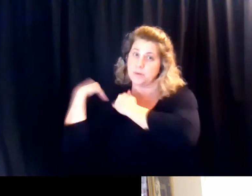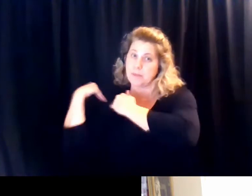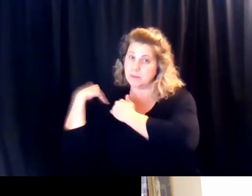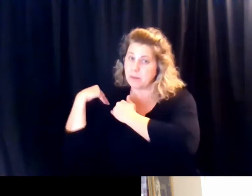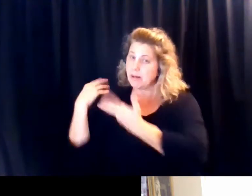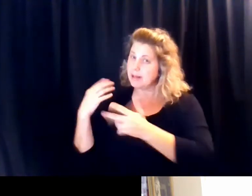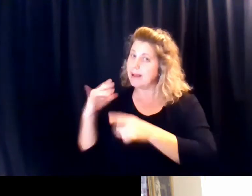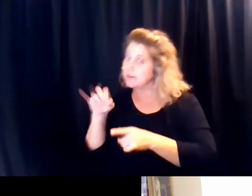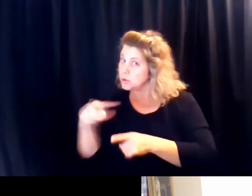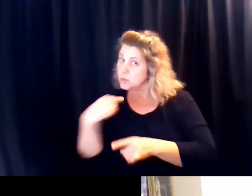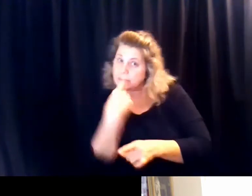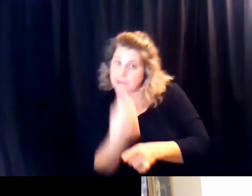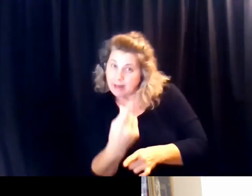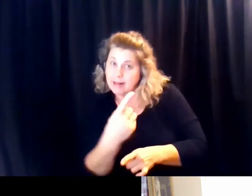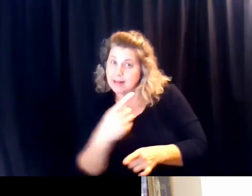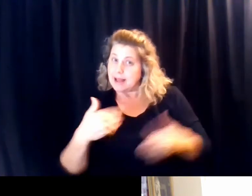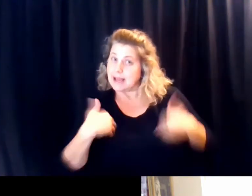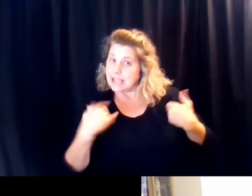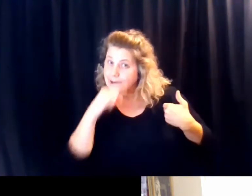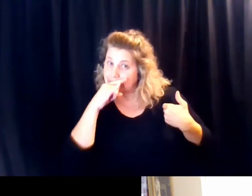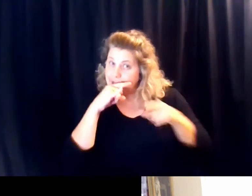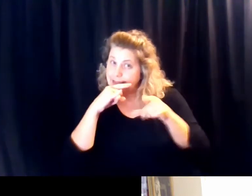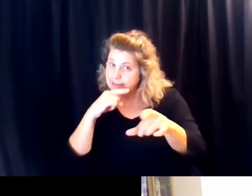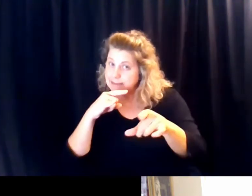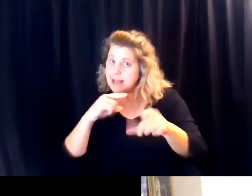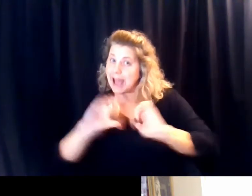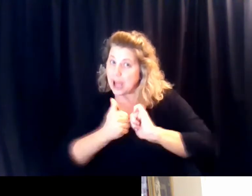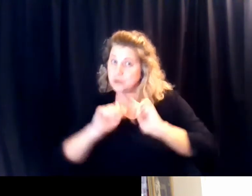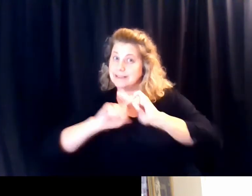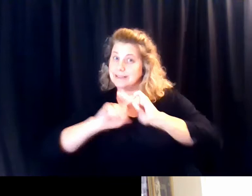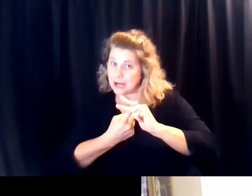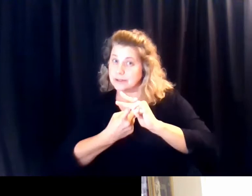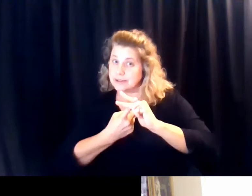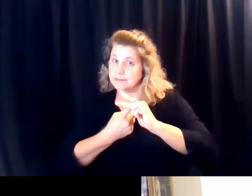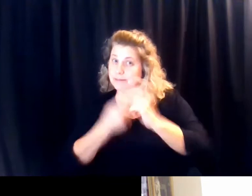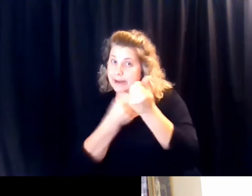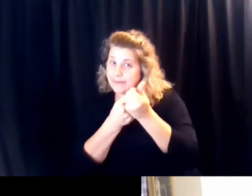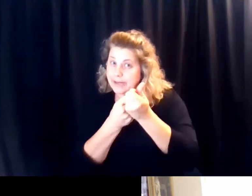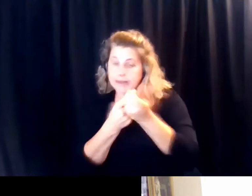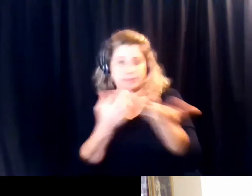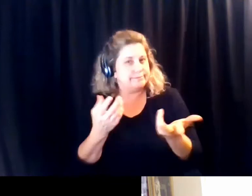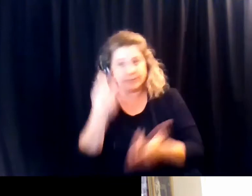Judith Heumann: So I tell you this because I was learning. People ask, you know, the parent, what is your role, I think you will as a parent.